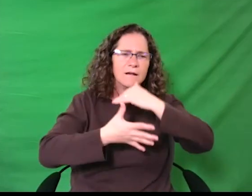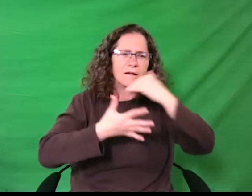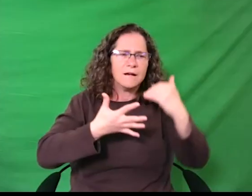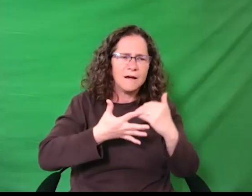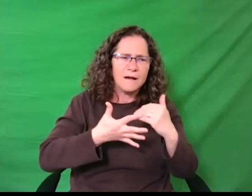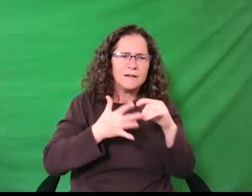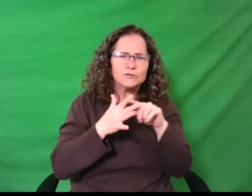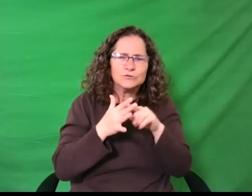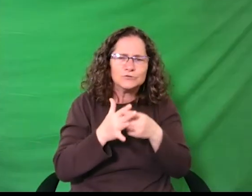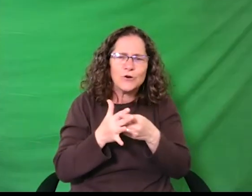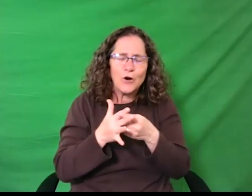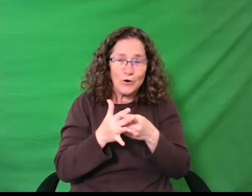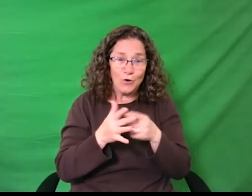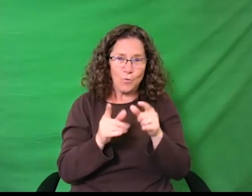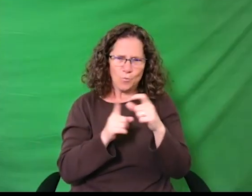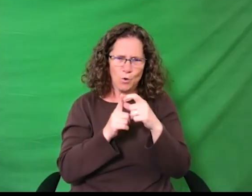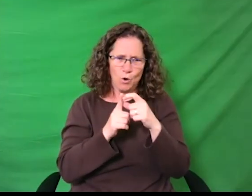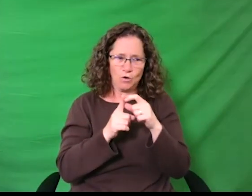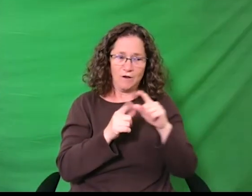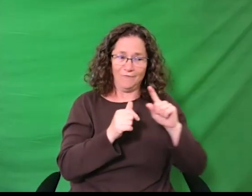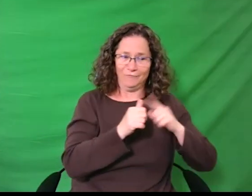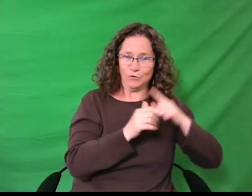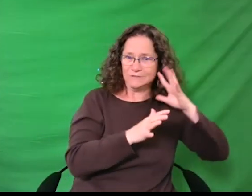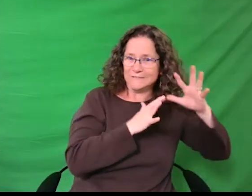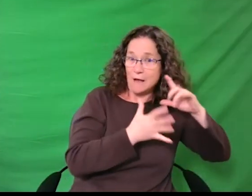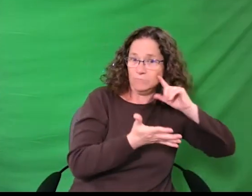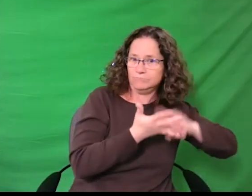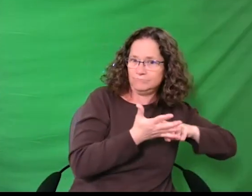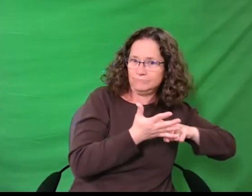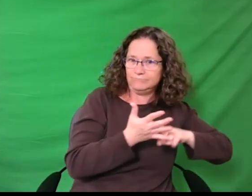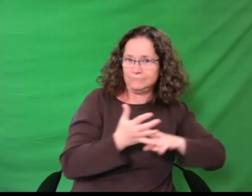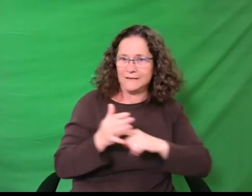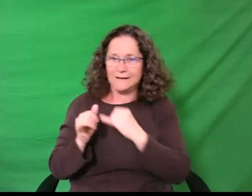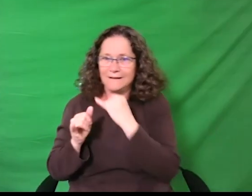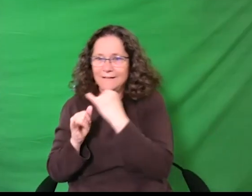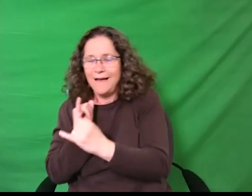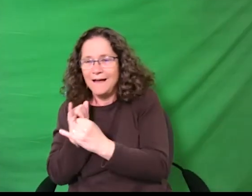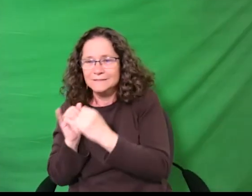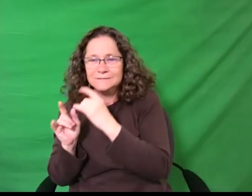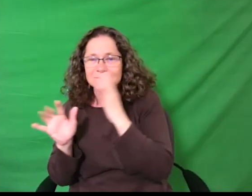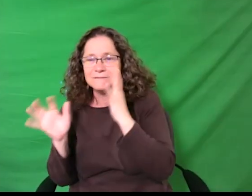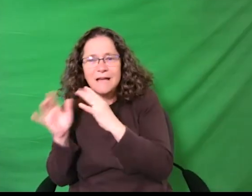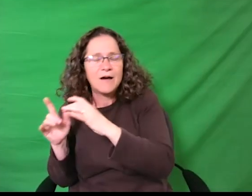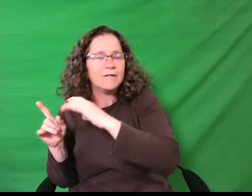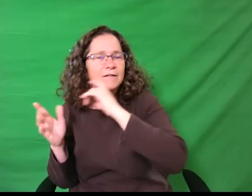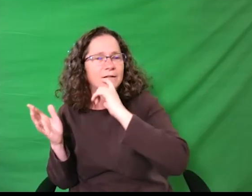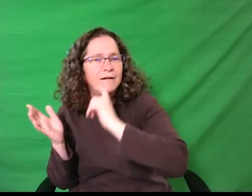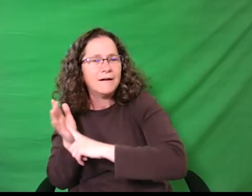and identify final sounds and vowels and then, eventually, being able to manipulate sound sequences